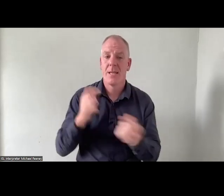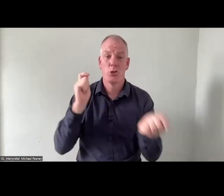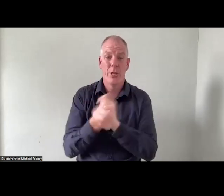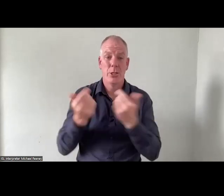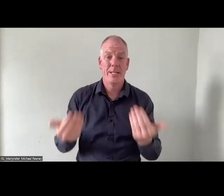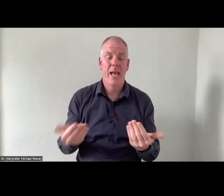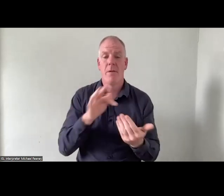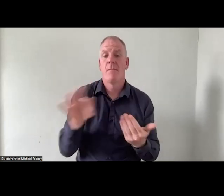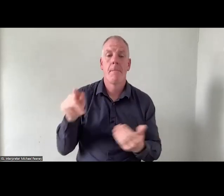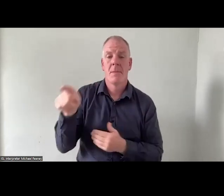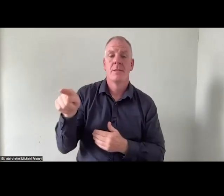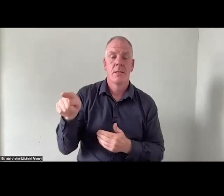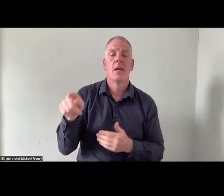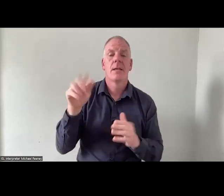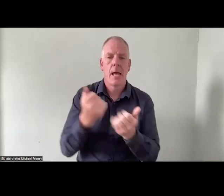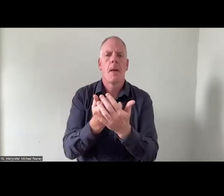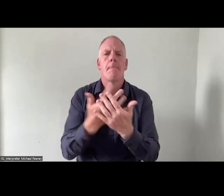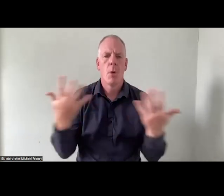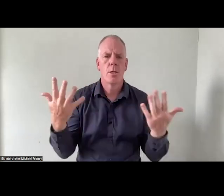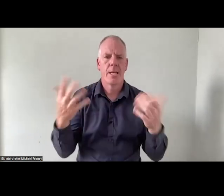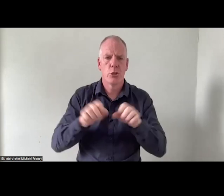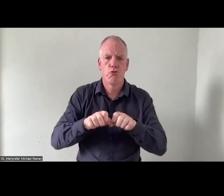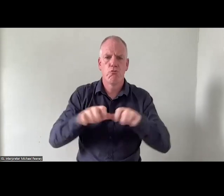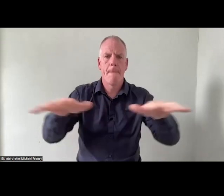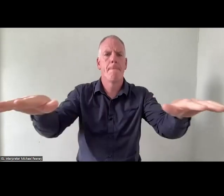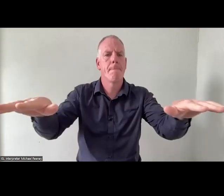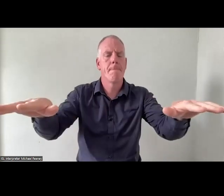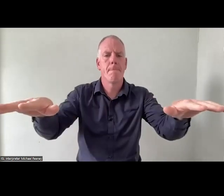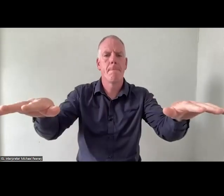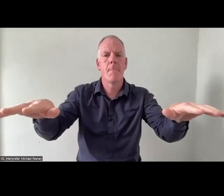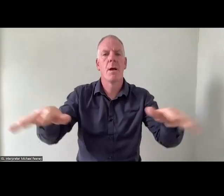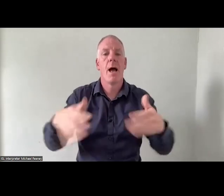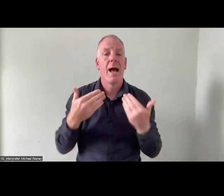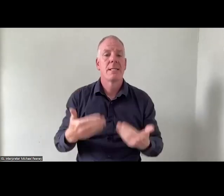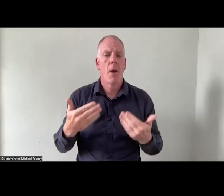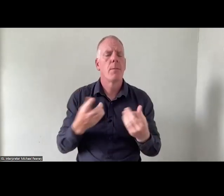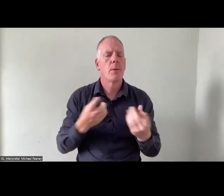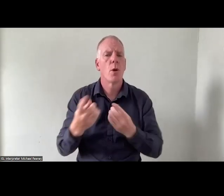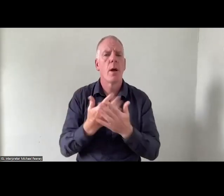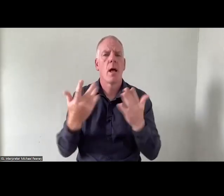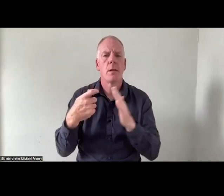We now can do multi-stream output. So, presently, I've been doing a lot of projects recently